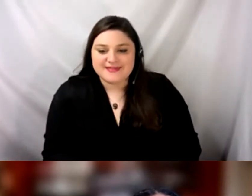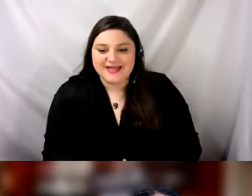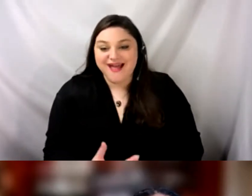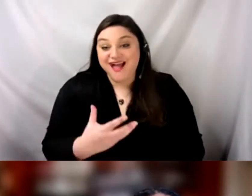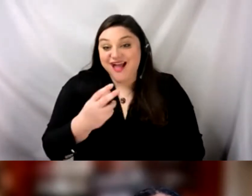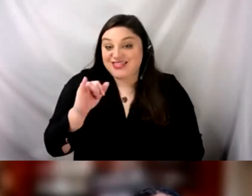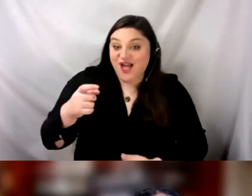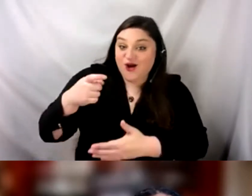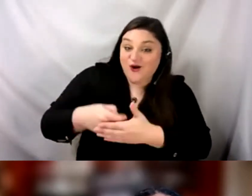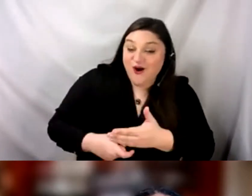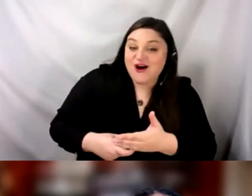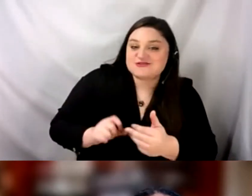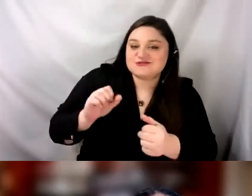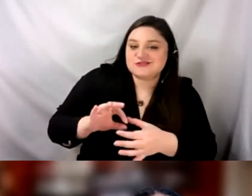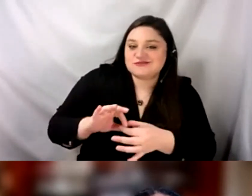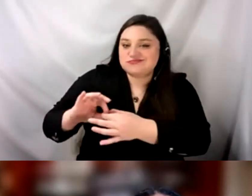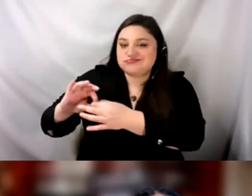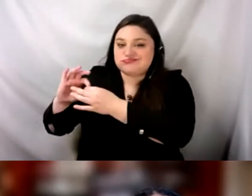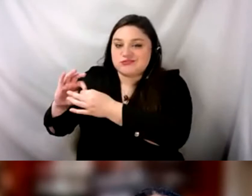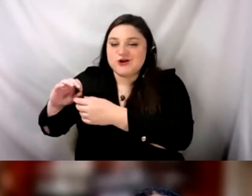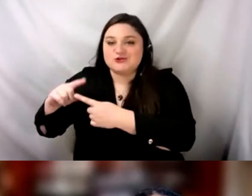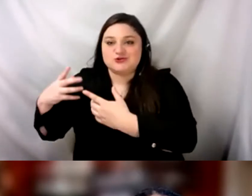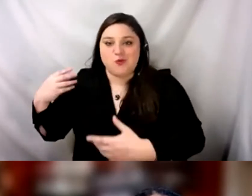And there were most of the money that was